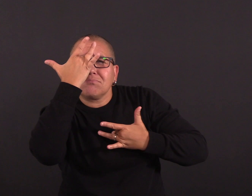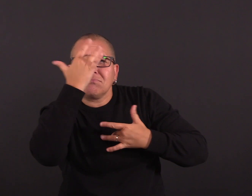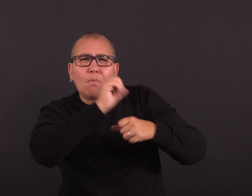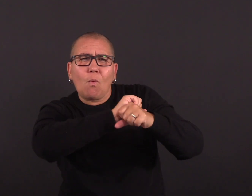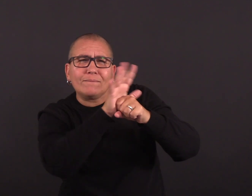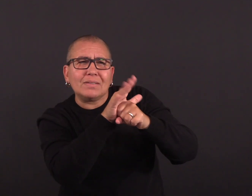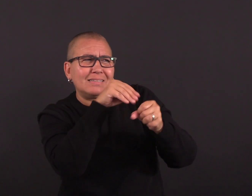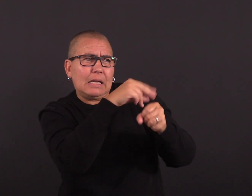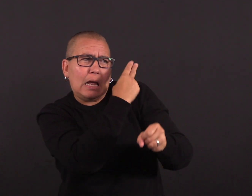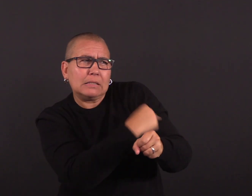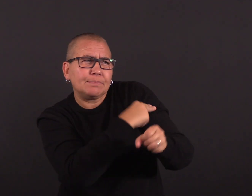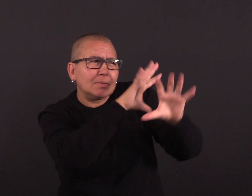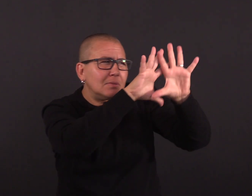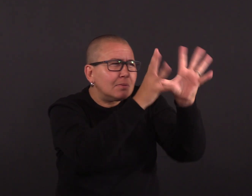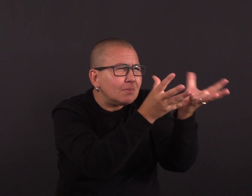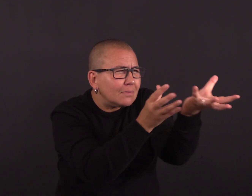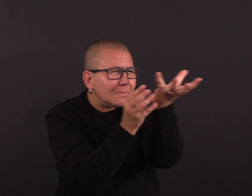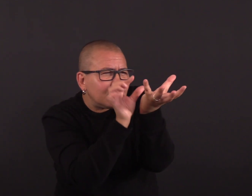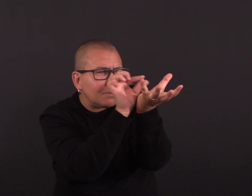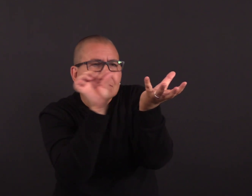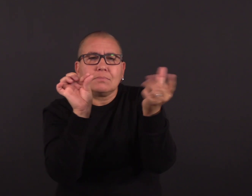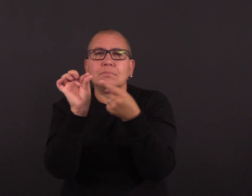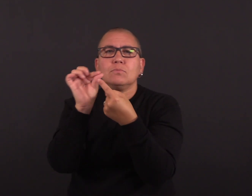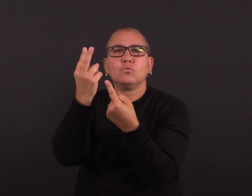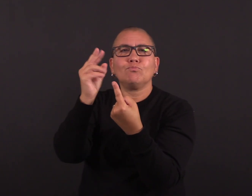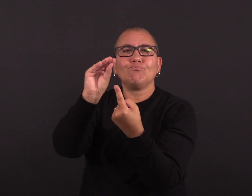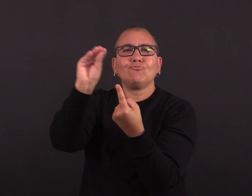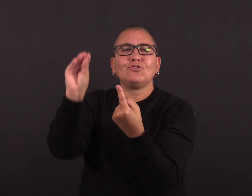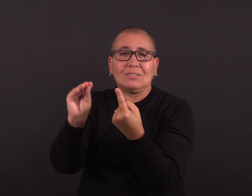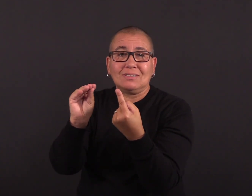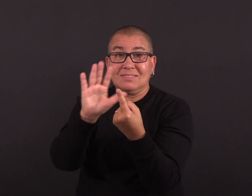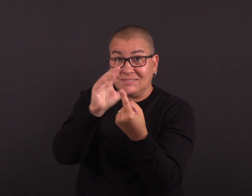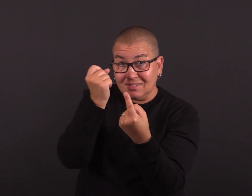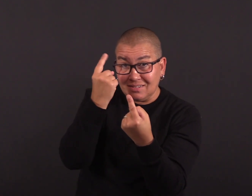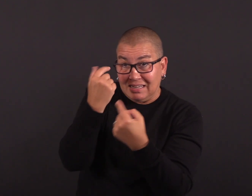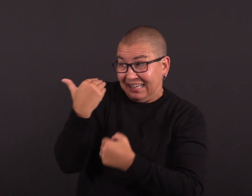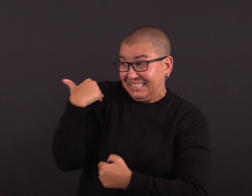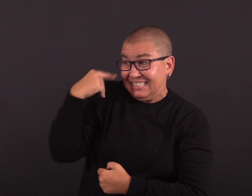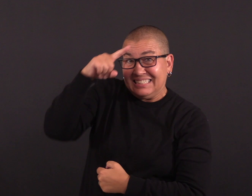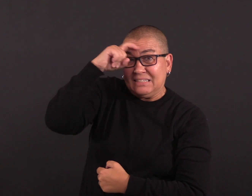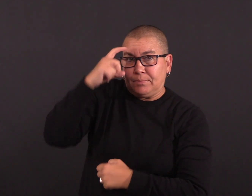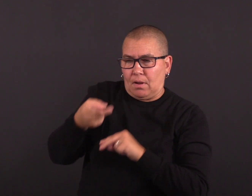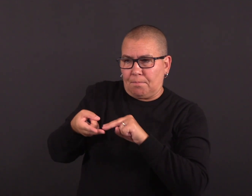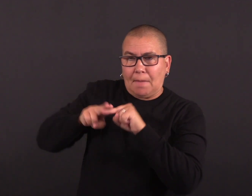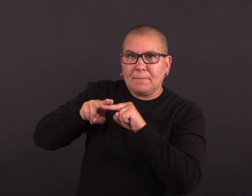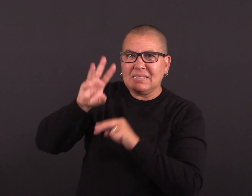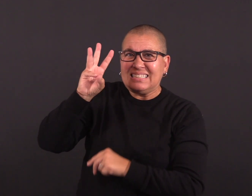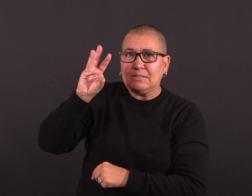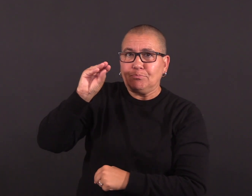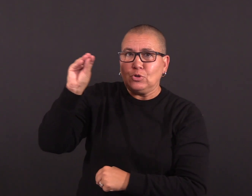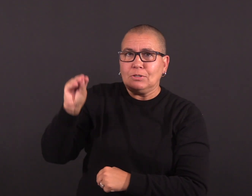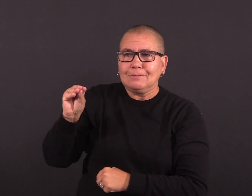Clinics, hospitals and pharmacies will provide vaccinations as normal, but will